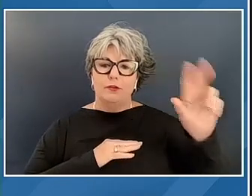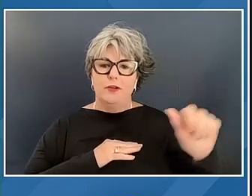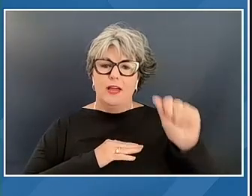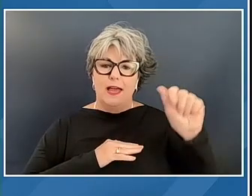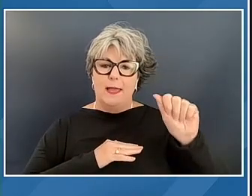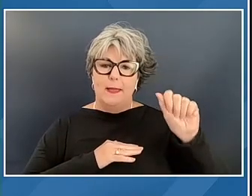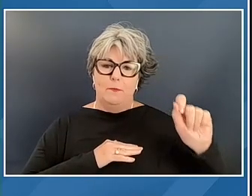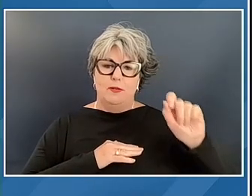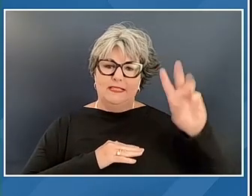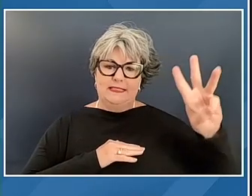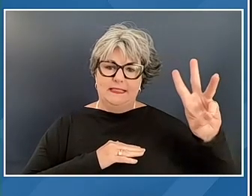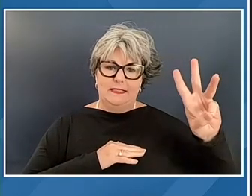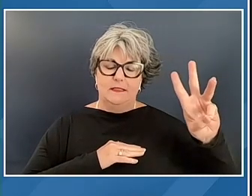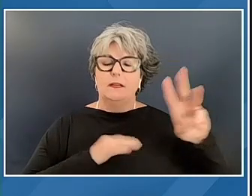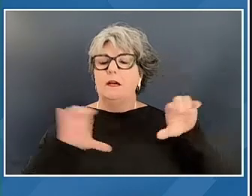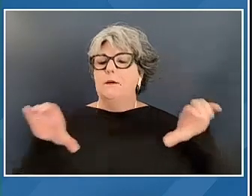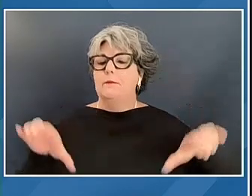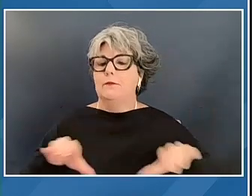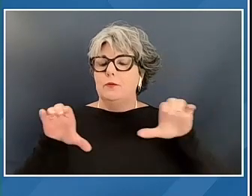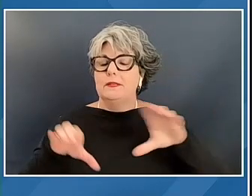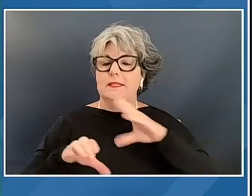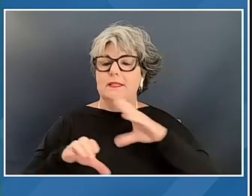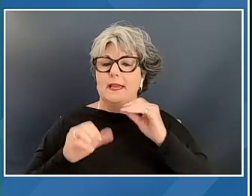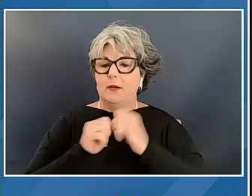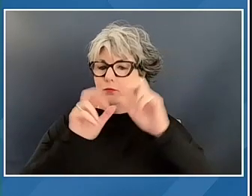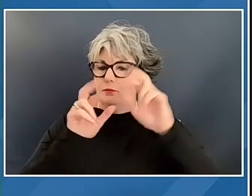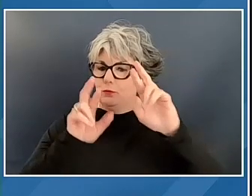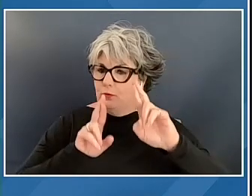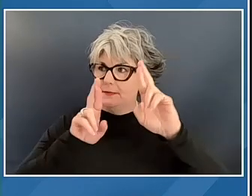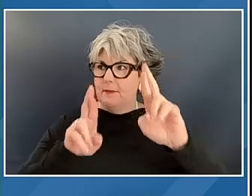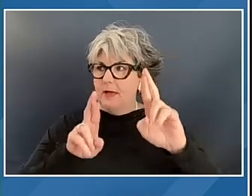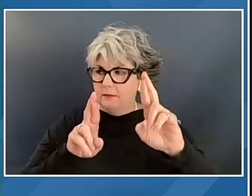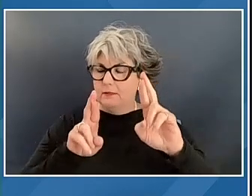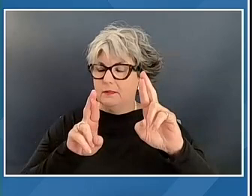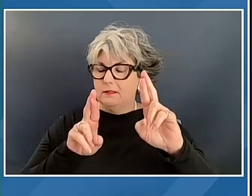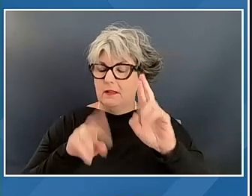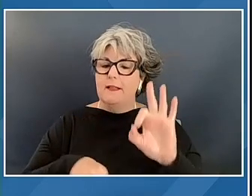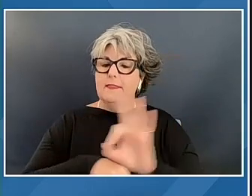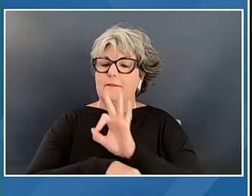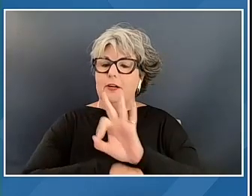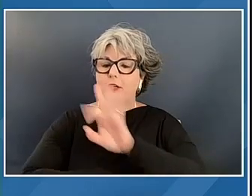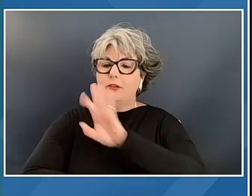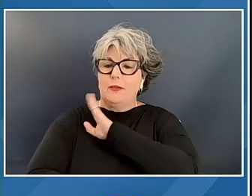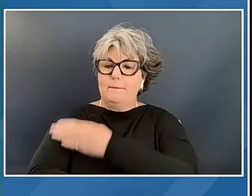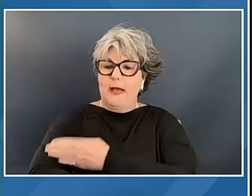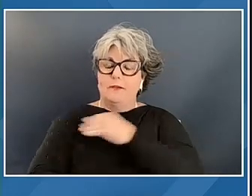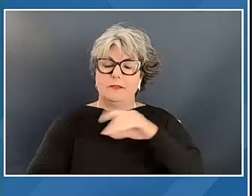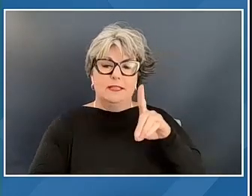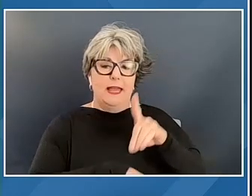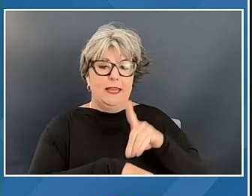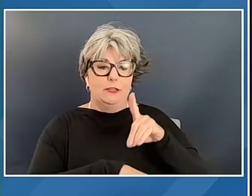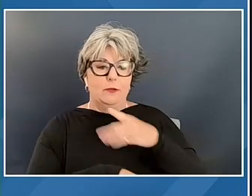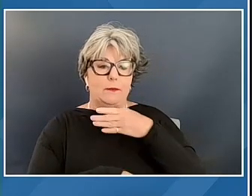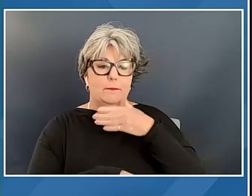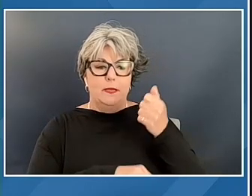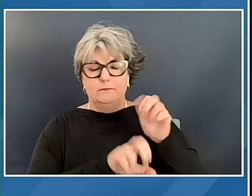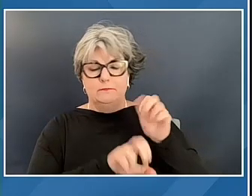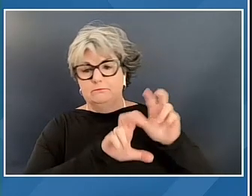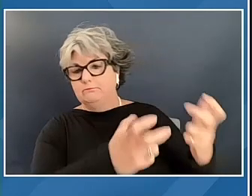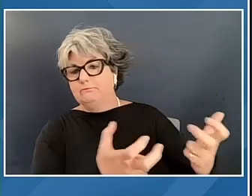in the performance of and with respect to the functions, powers and duties vested in him by this part, the Secretary may